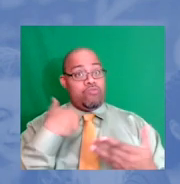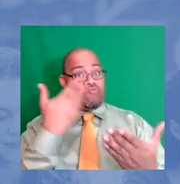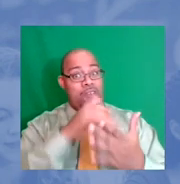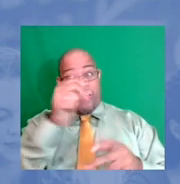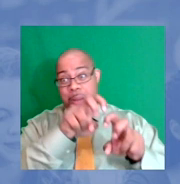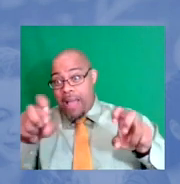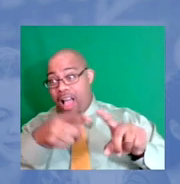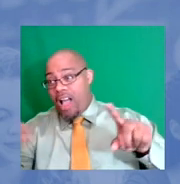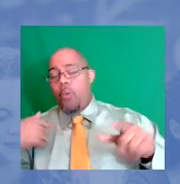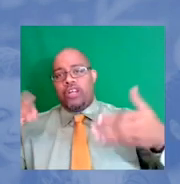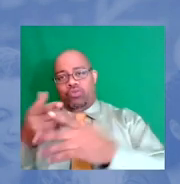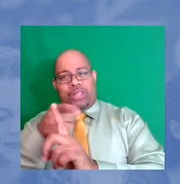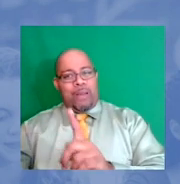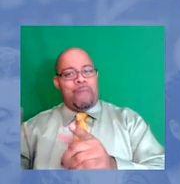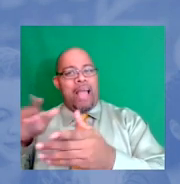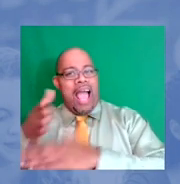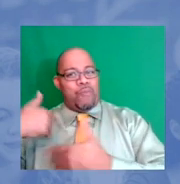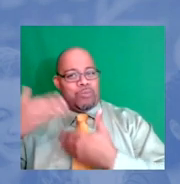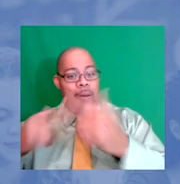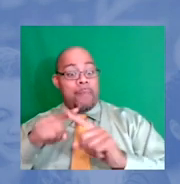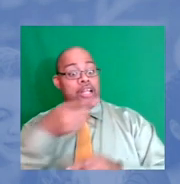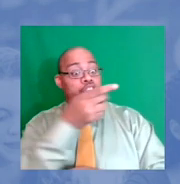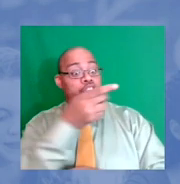MORE OF YOU AS WE GO. WE'LL START WITH YOU.